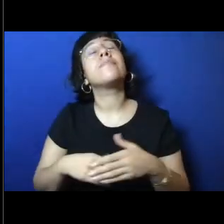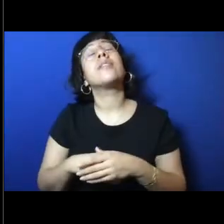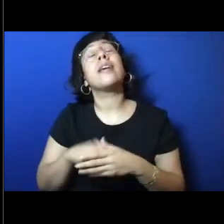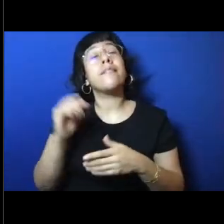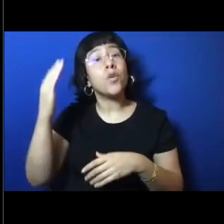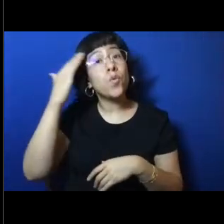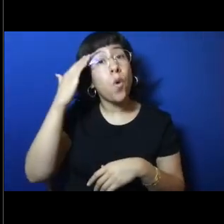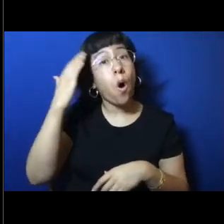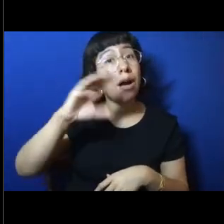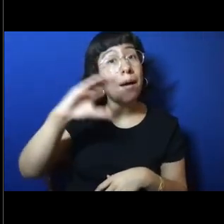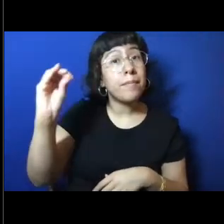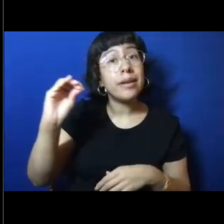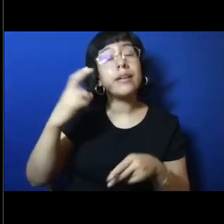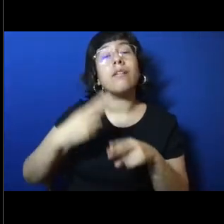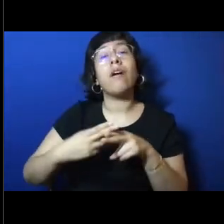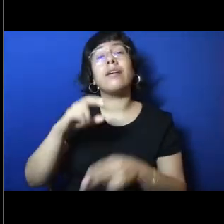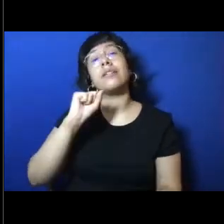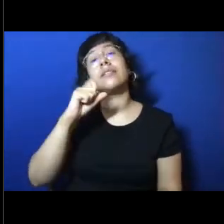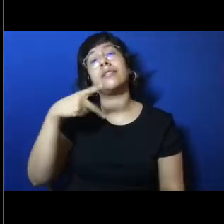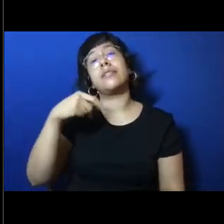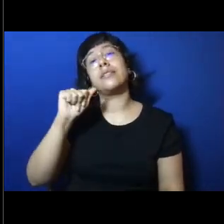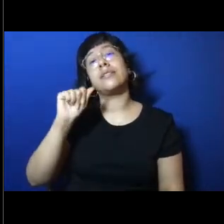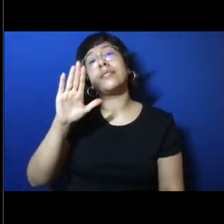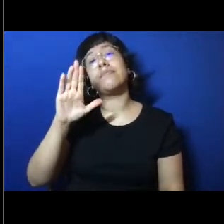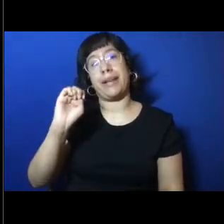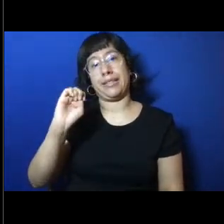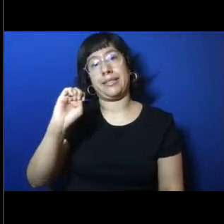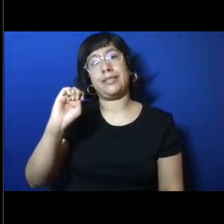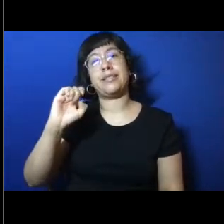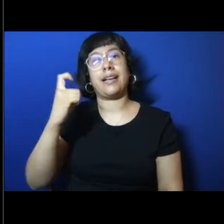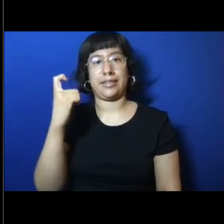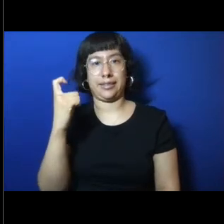But they launched the Falcon Nine rocket and some other rockets. But they've recently